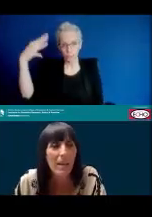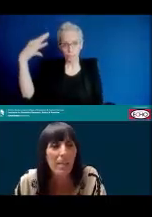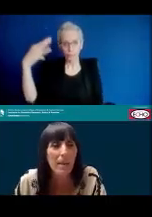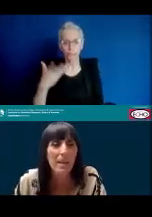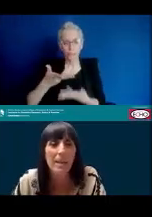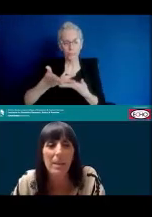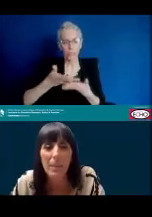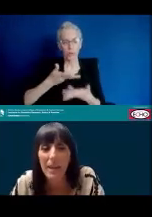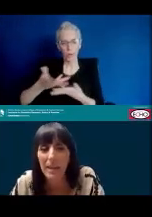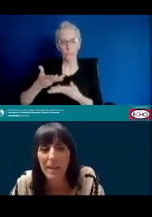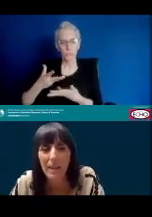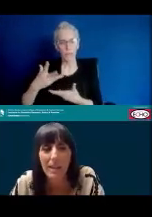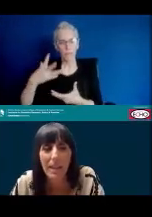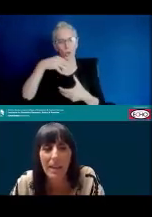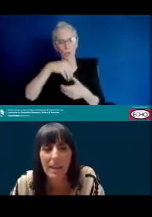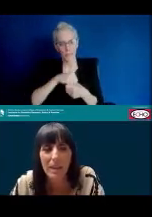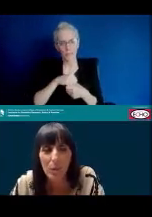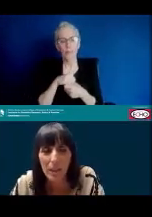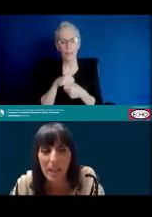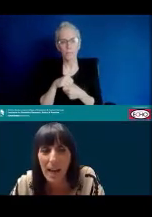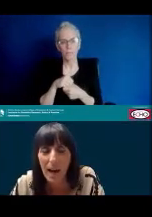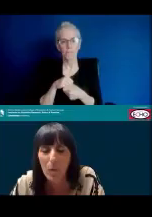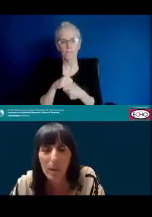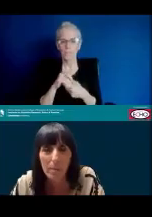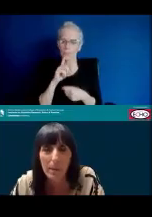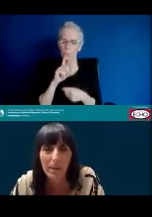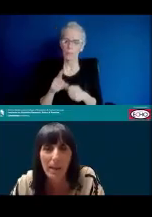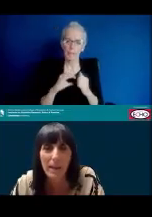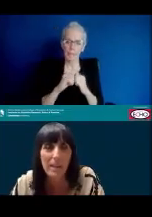and participate in that. That's really how we build that